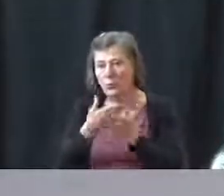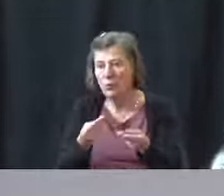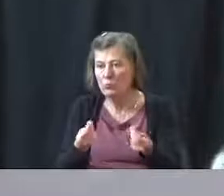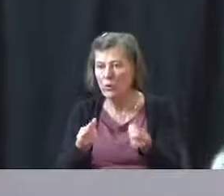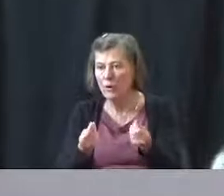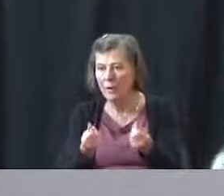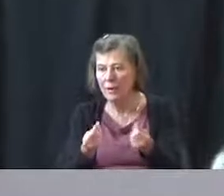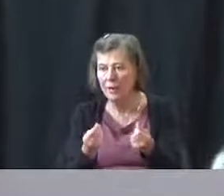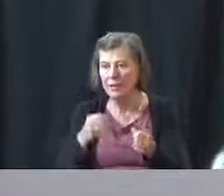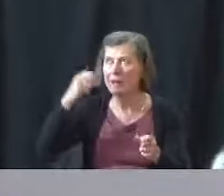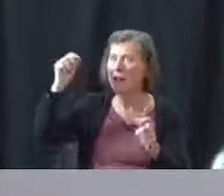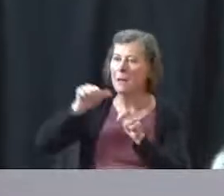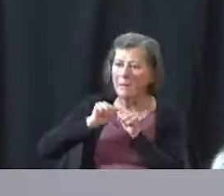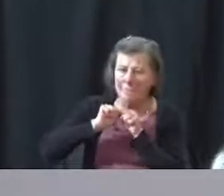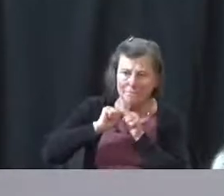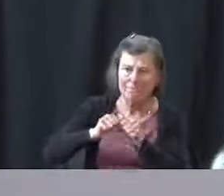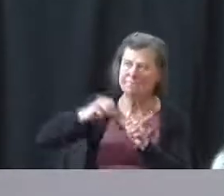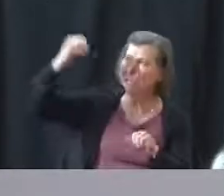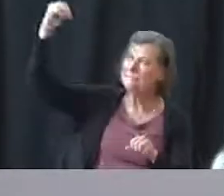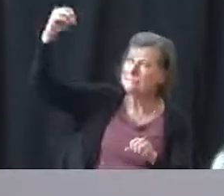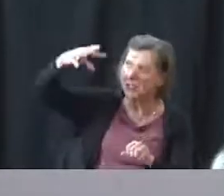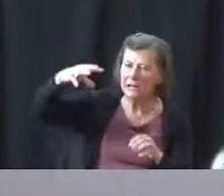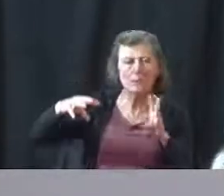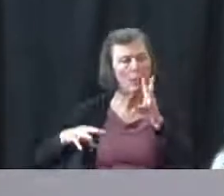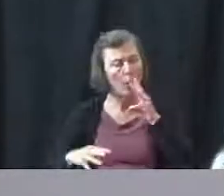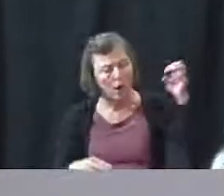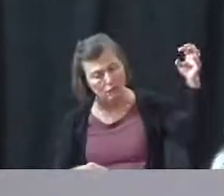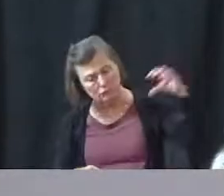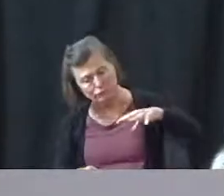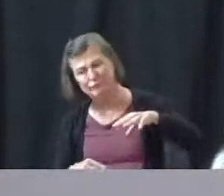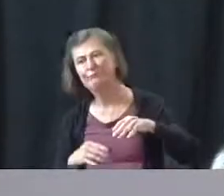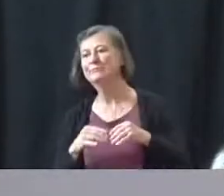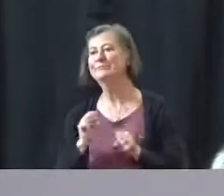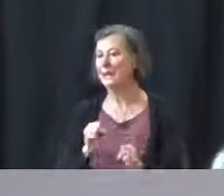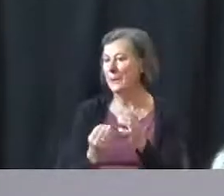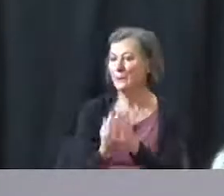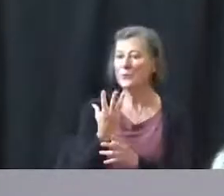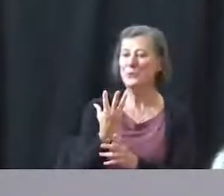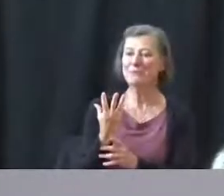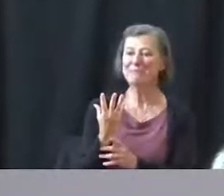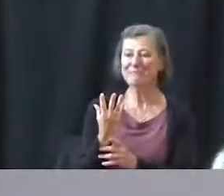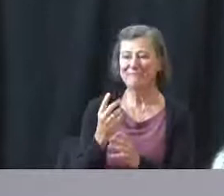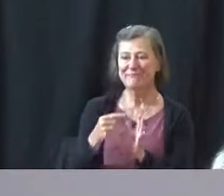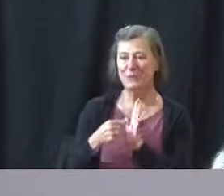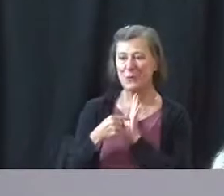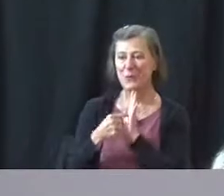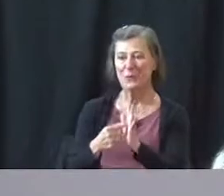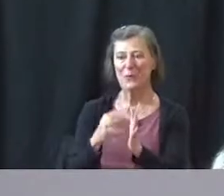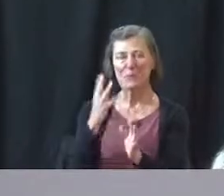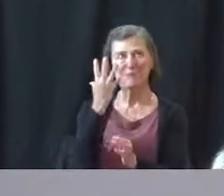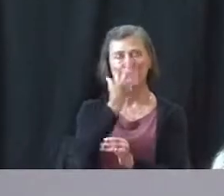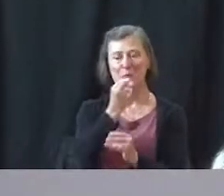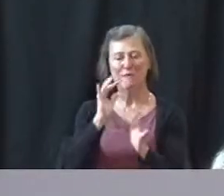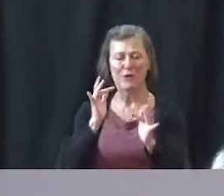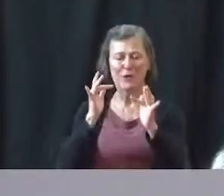of sunlight and water, so that they can bloom and reveal their true glorious potential.